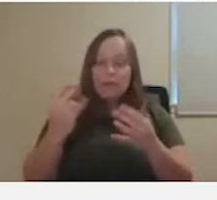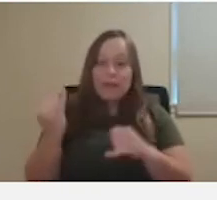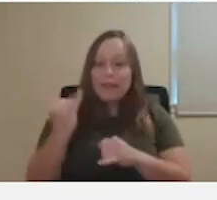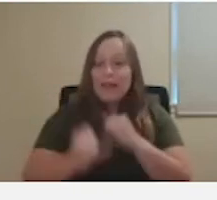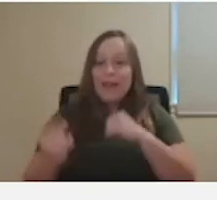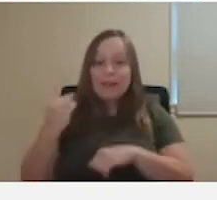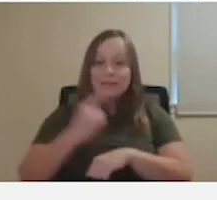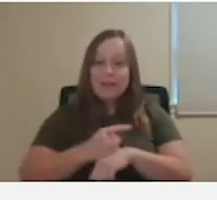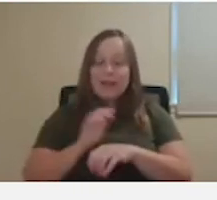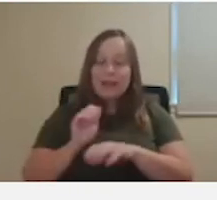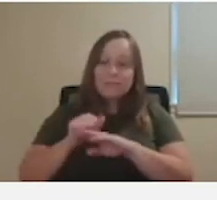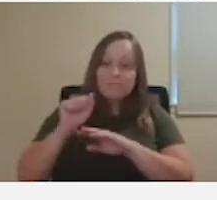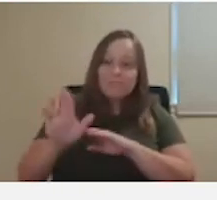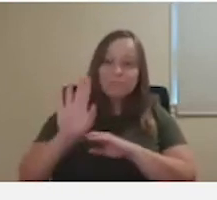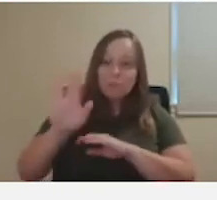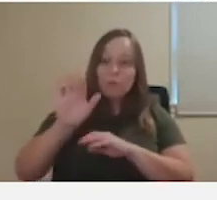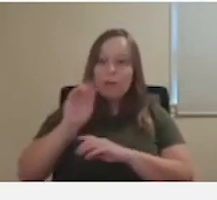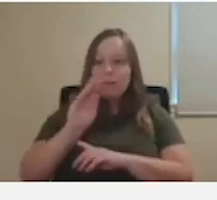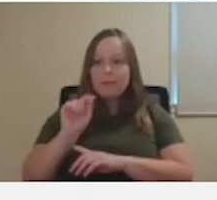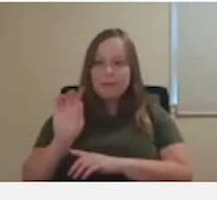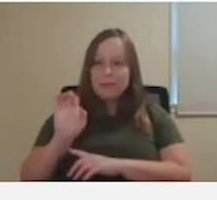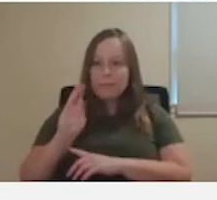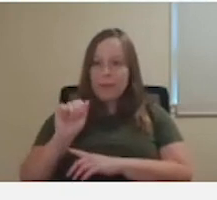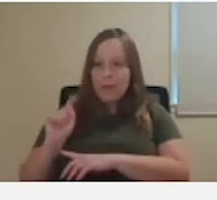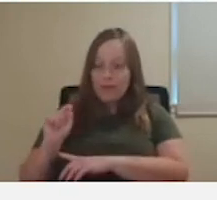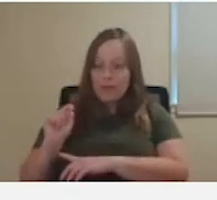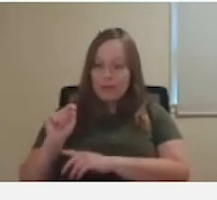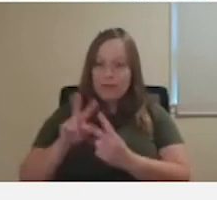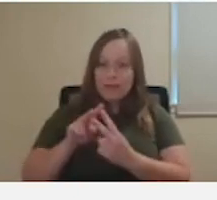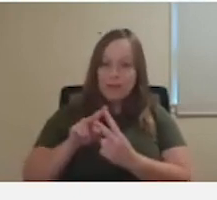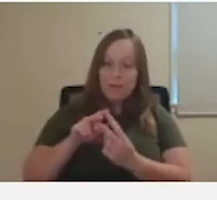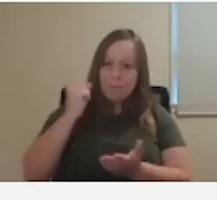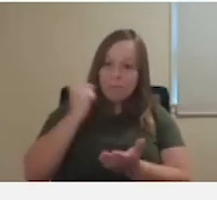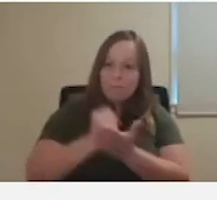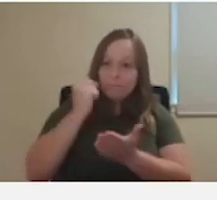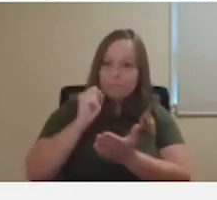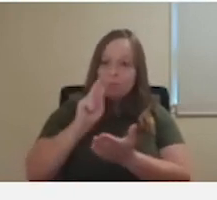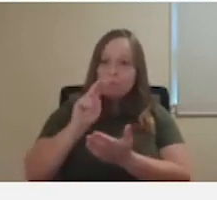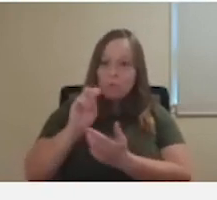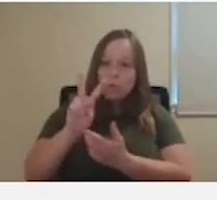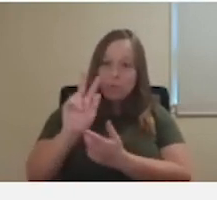to return your absentee ballot. It must either be postmarked by that date,